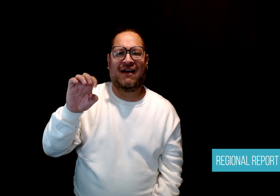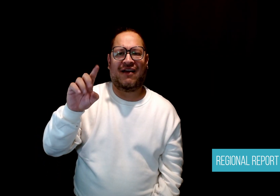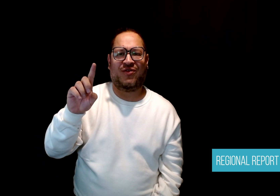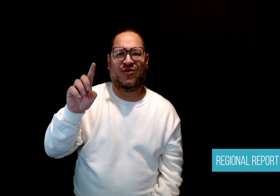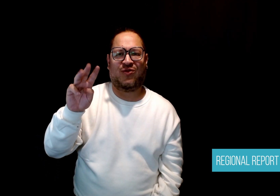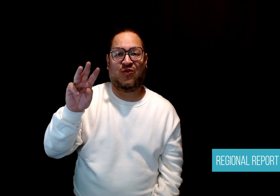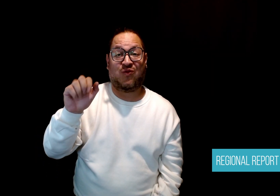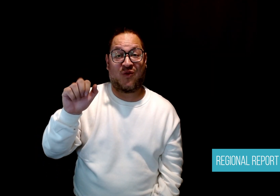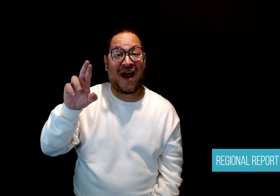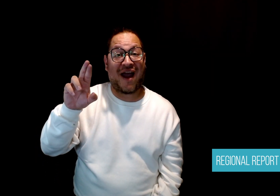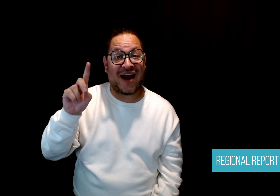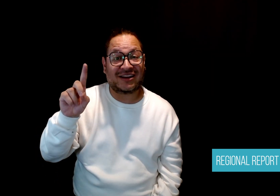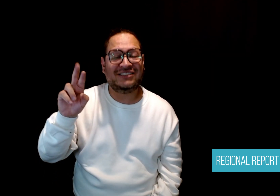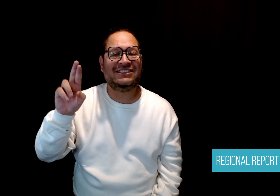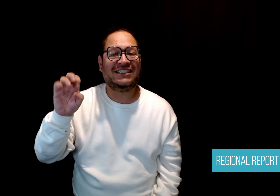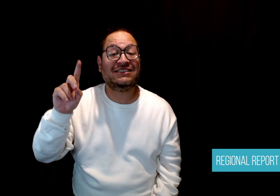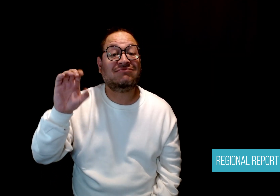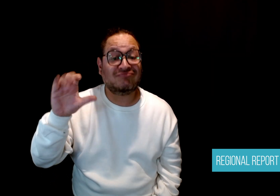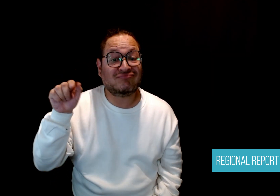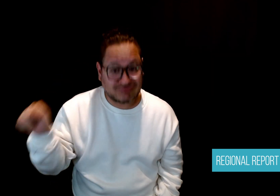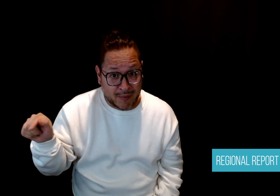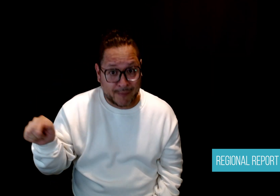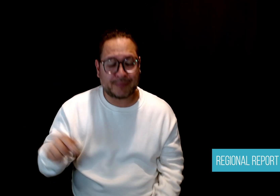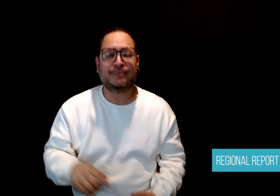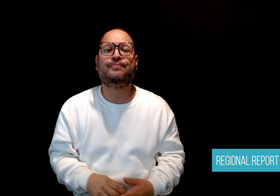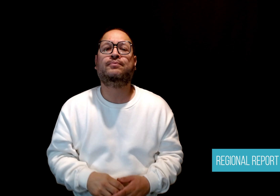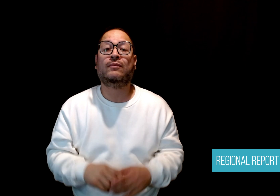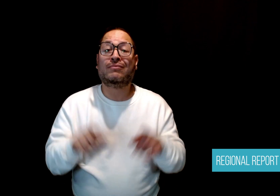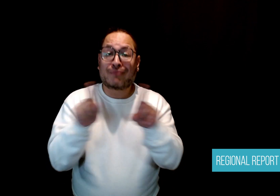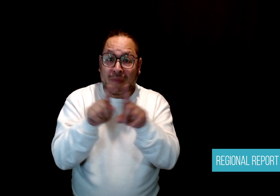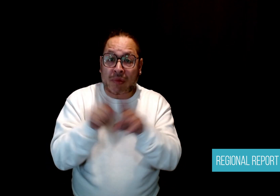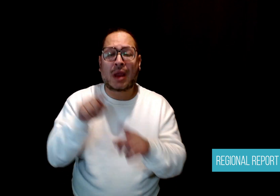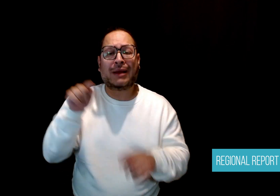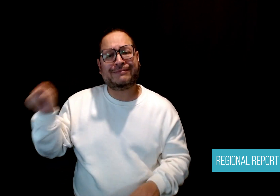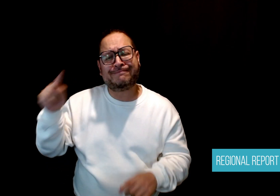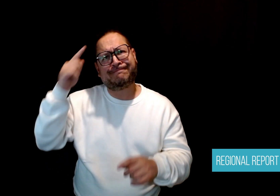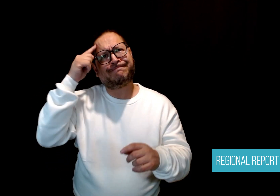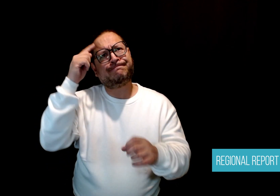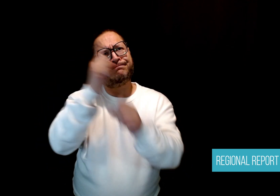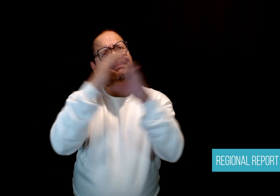to use their hearing to listen. There is plenty of information